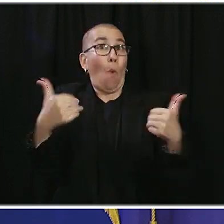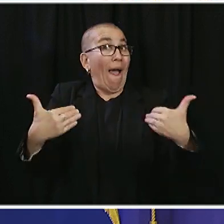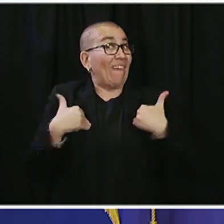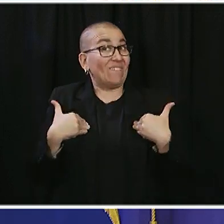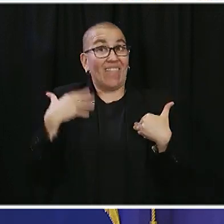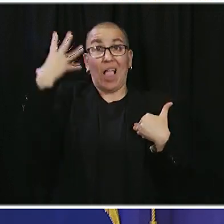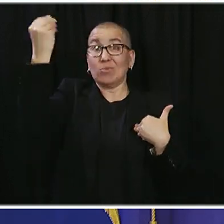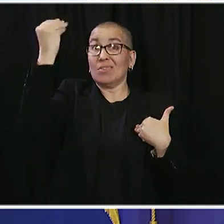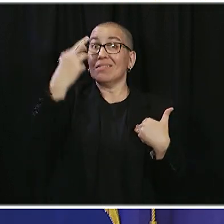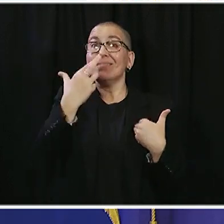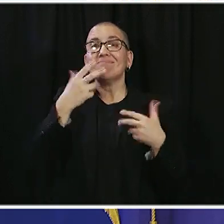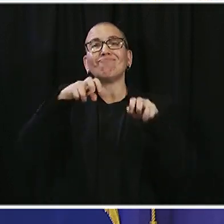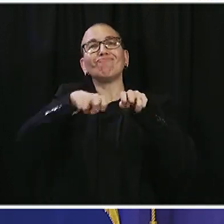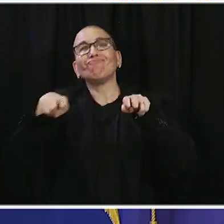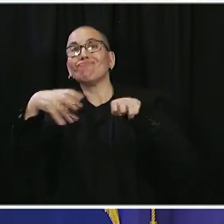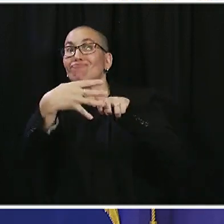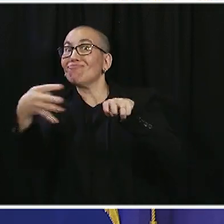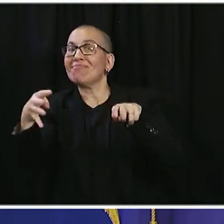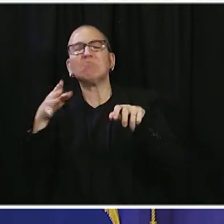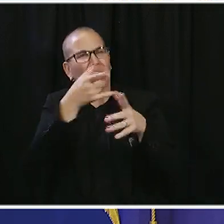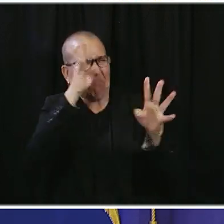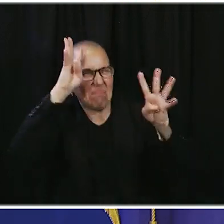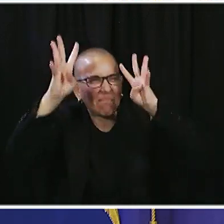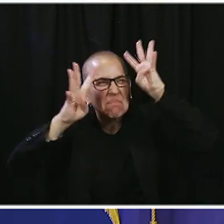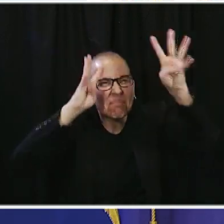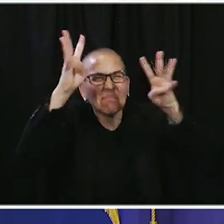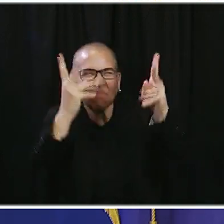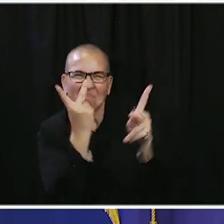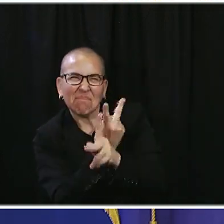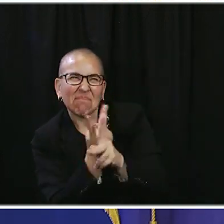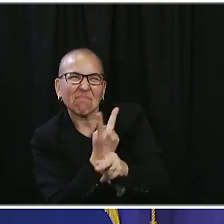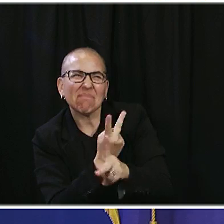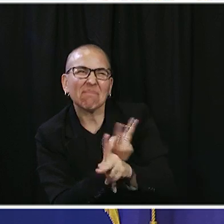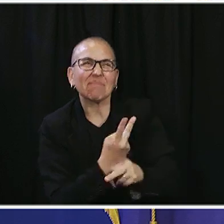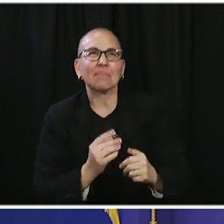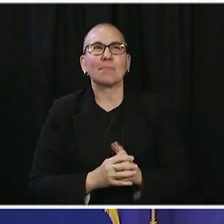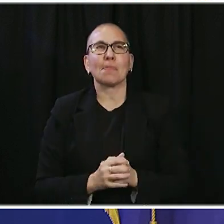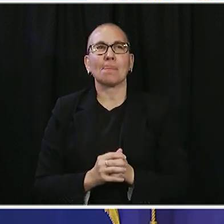TO FIND WAYS TO MAKE MAKE/SHIFT OUTDOOR SPACE WORK.